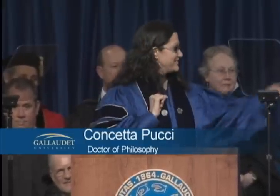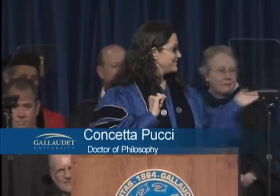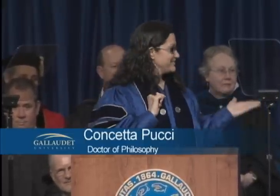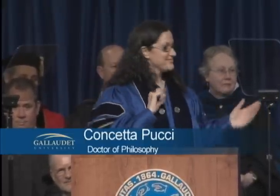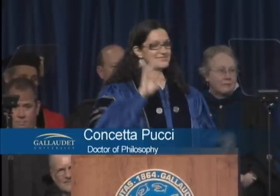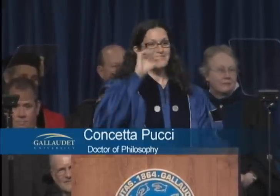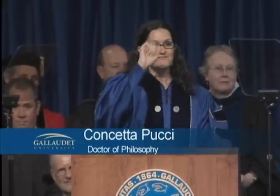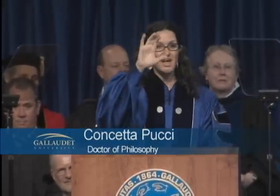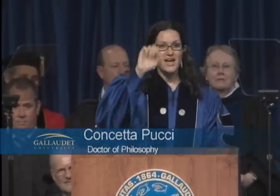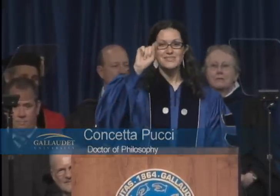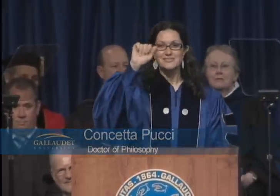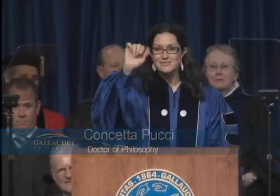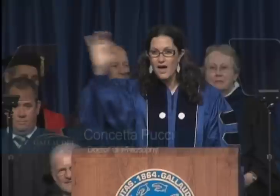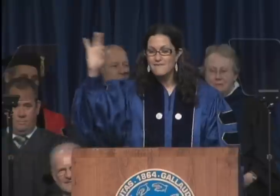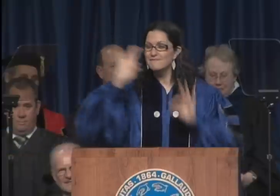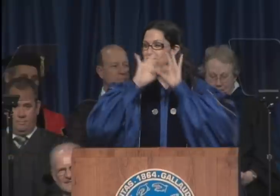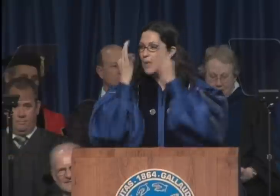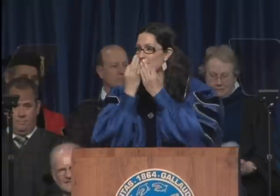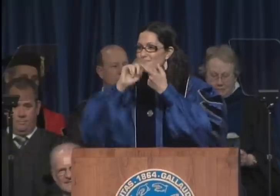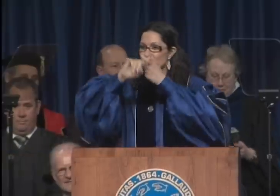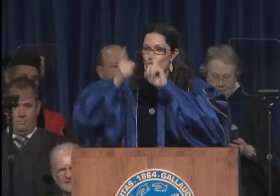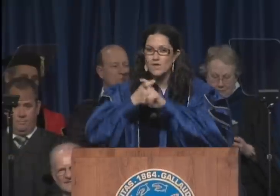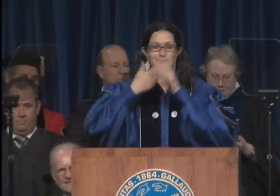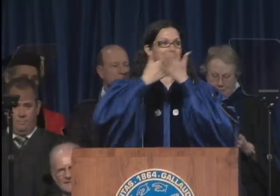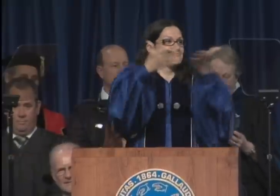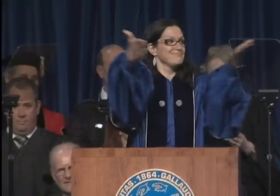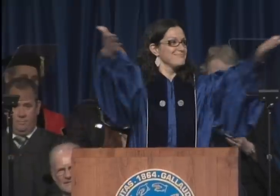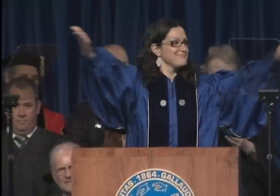Board of Trustees, faculty, staff,